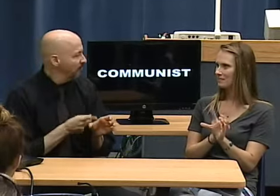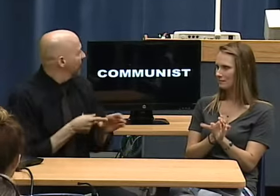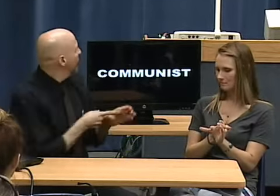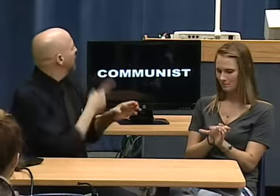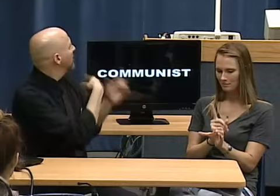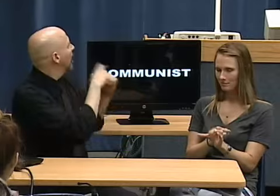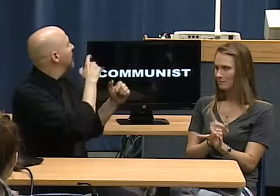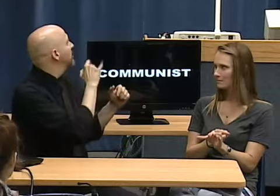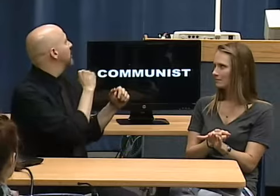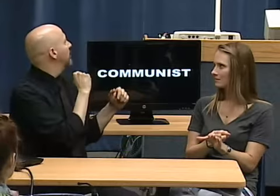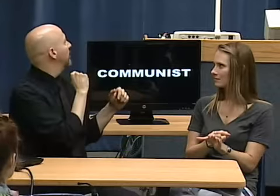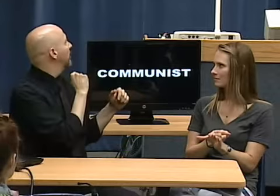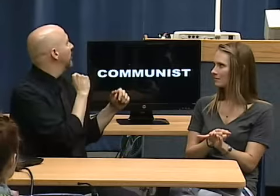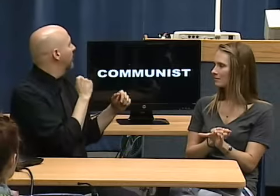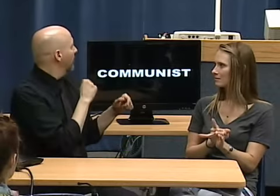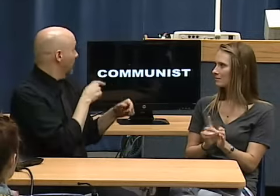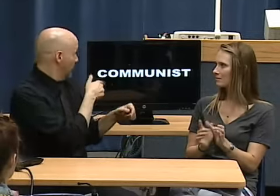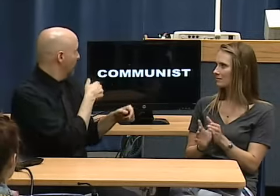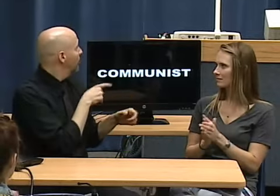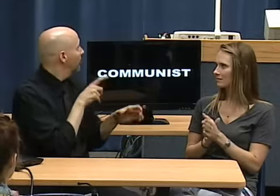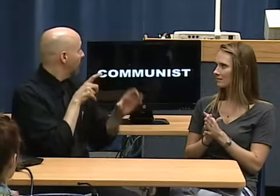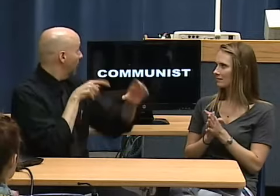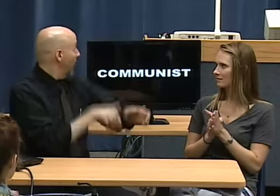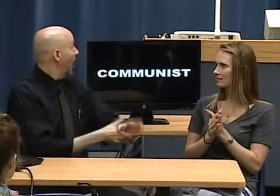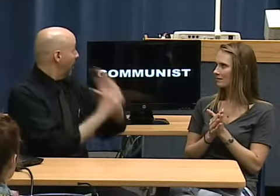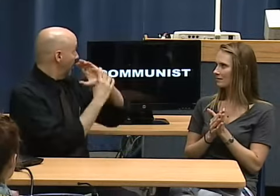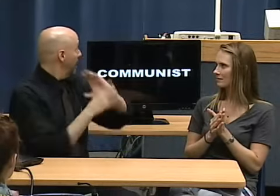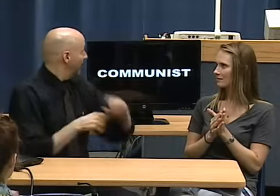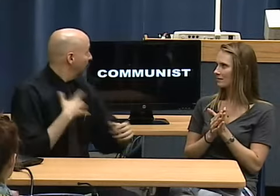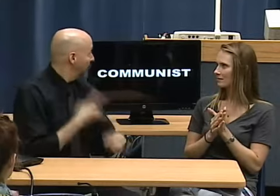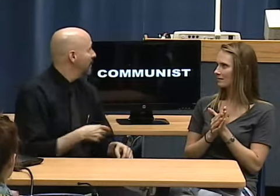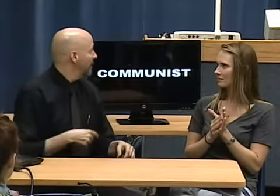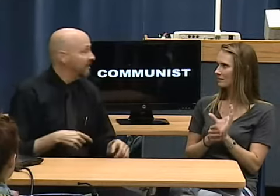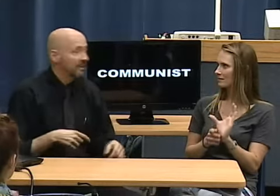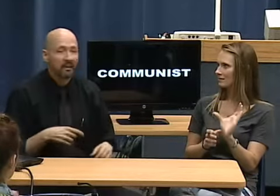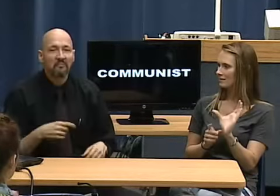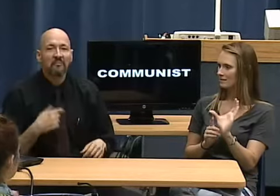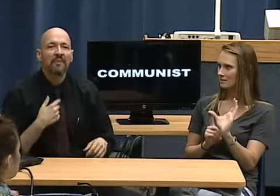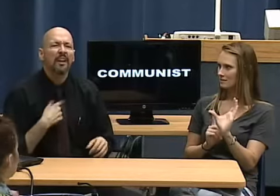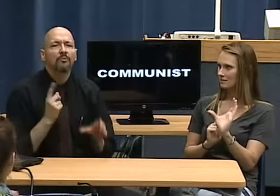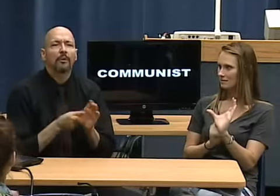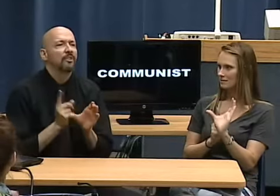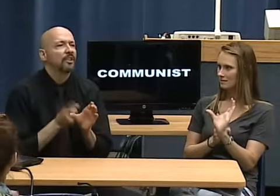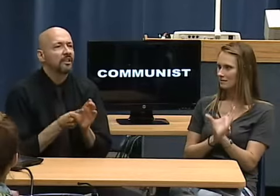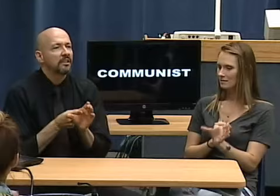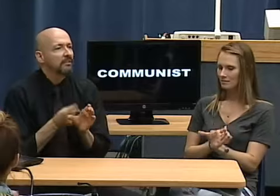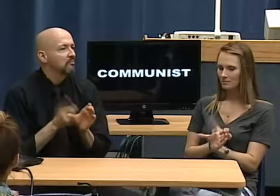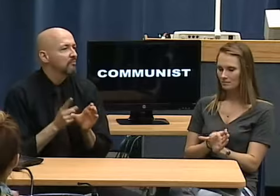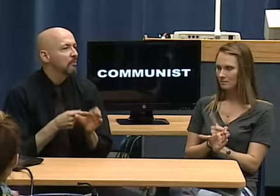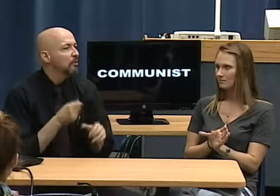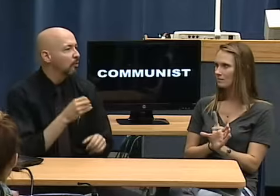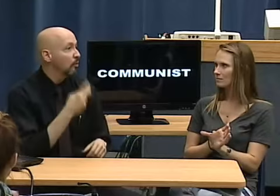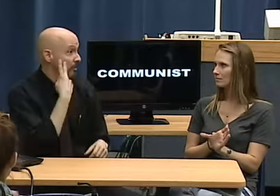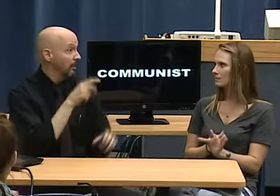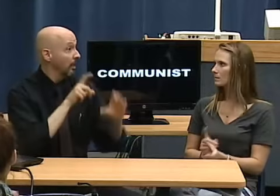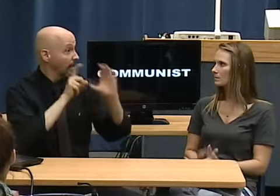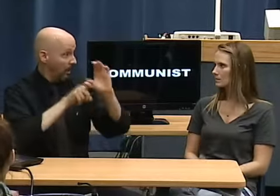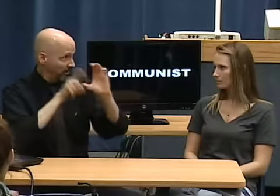How do you sign it? Like this, you tend to? I sign it like this. You might see this sign.